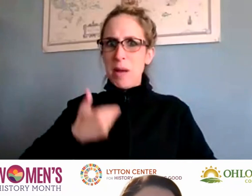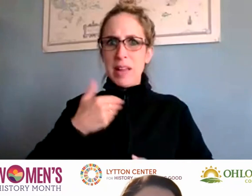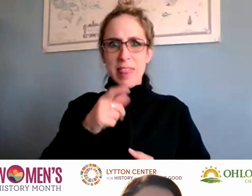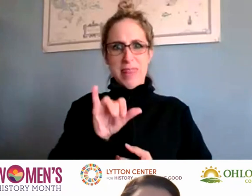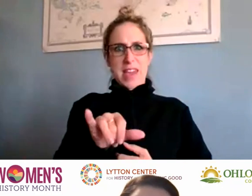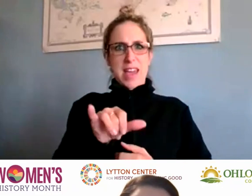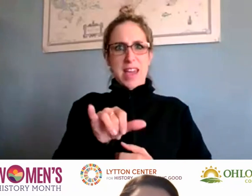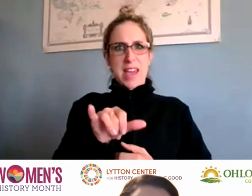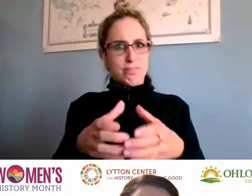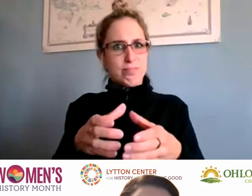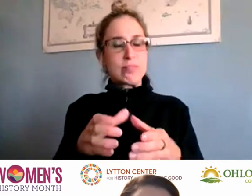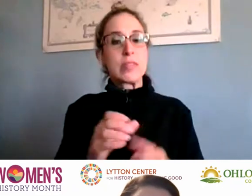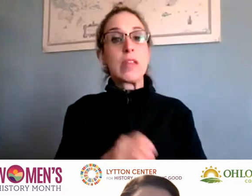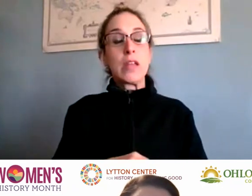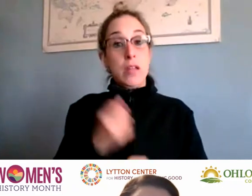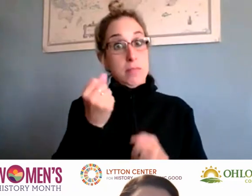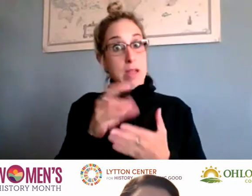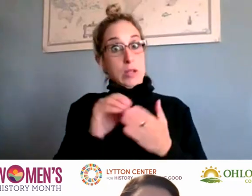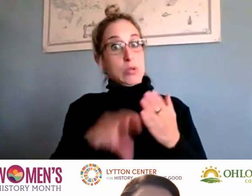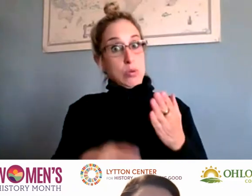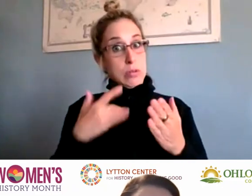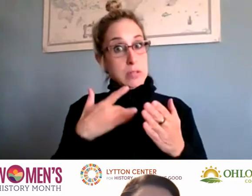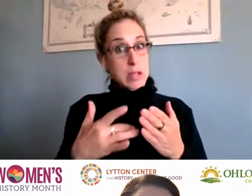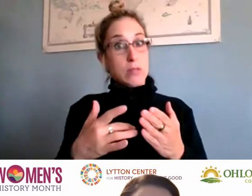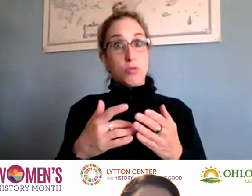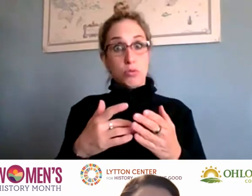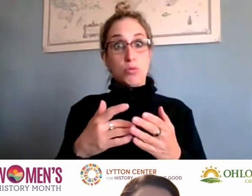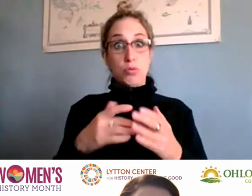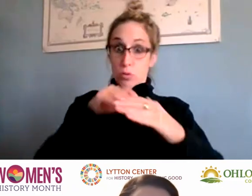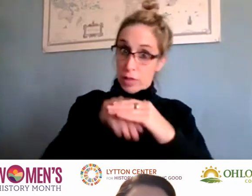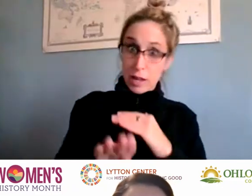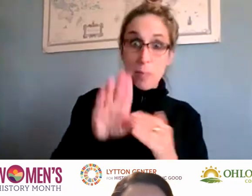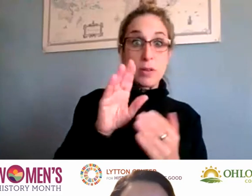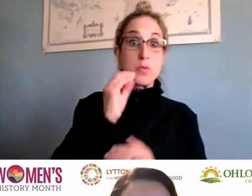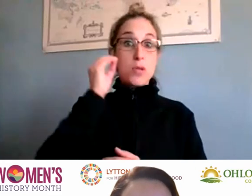Kyle Livie (he/him/his): a lot of our students are coming out of as they come into Ohlone for the first time. They're